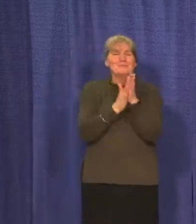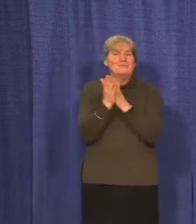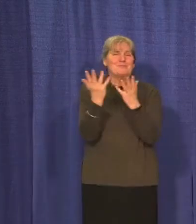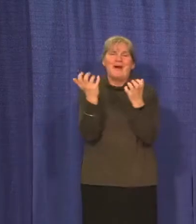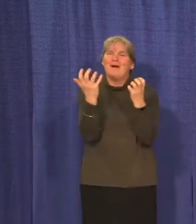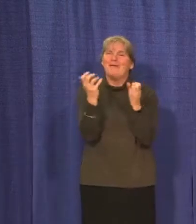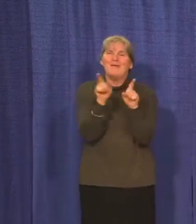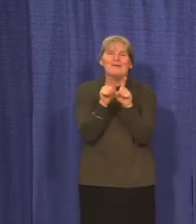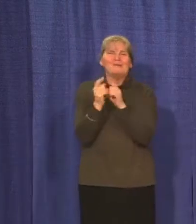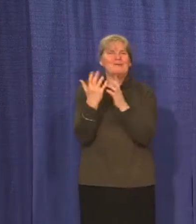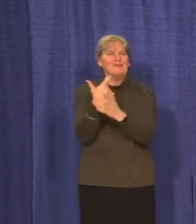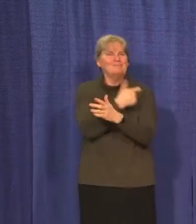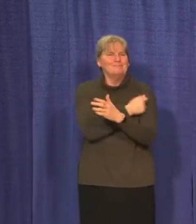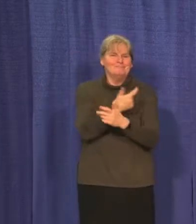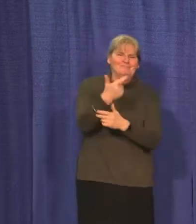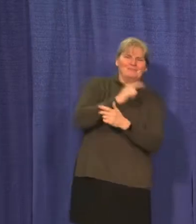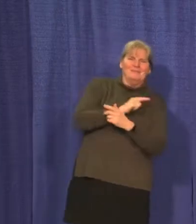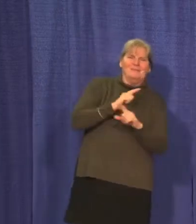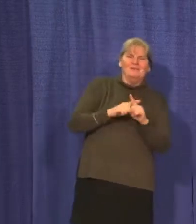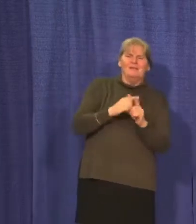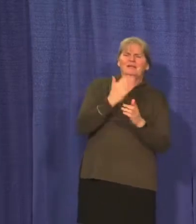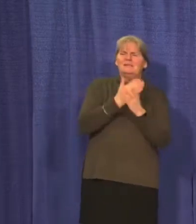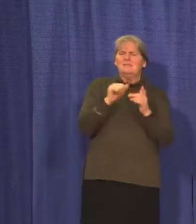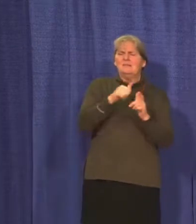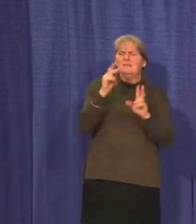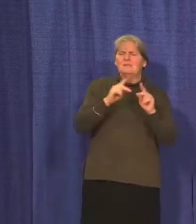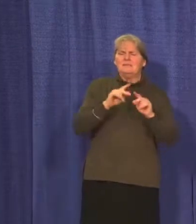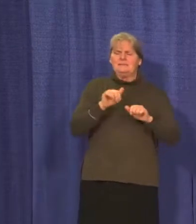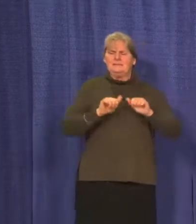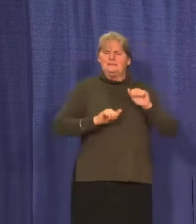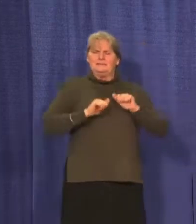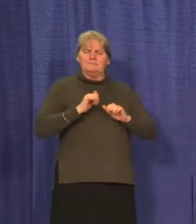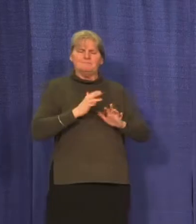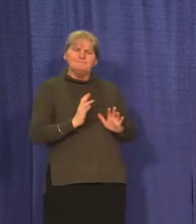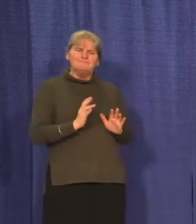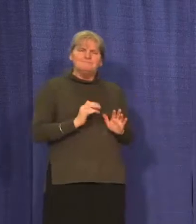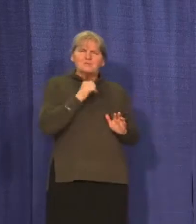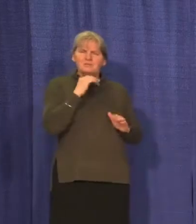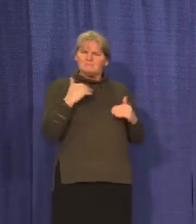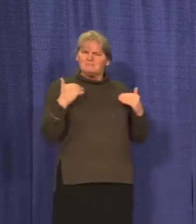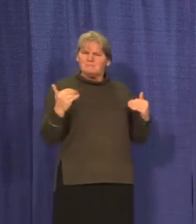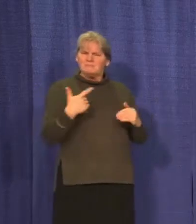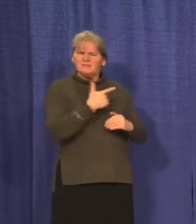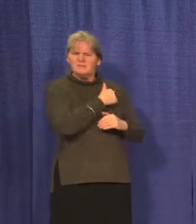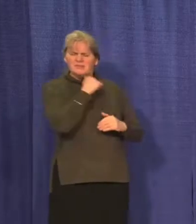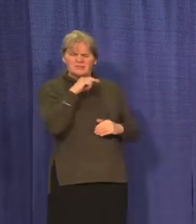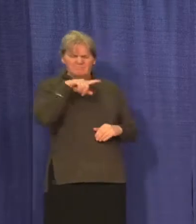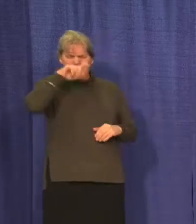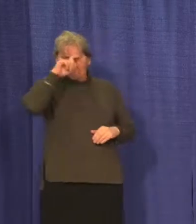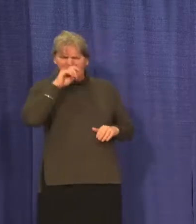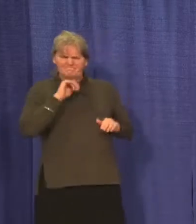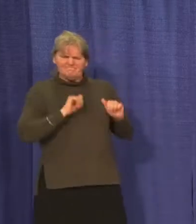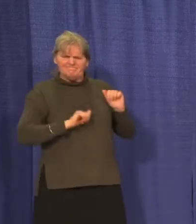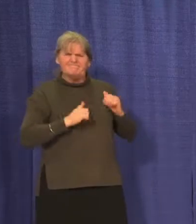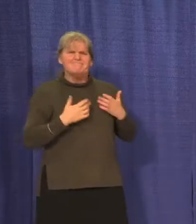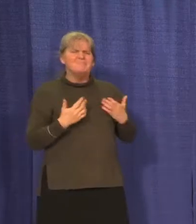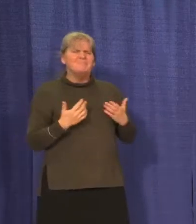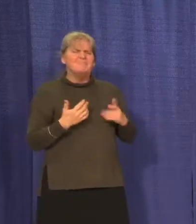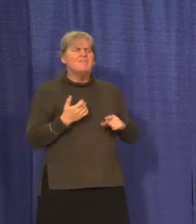turn. But I also know that some are holding back, or still not sure about the vaccines or have questions.